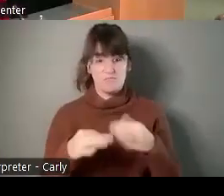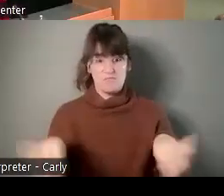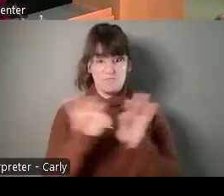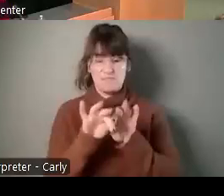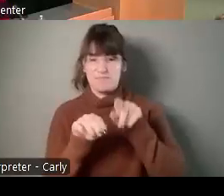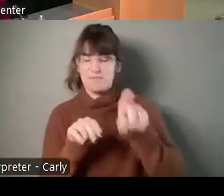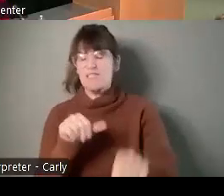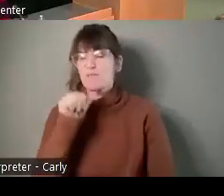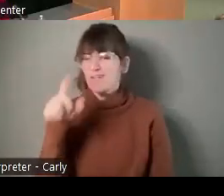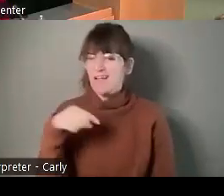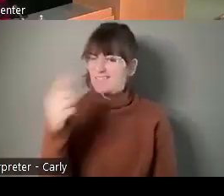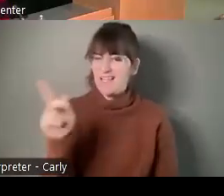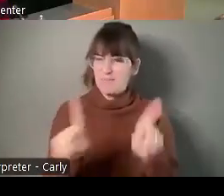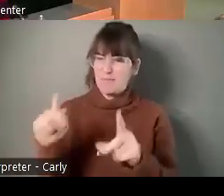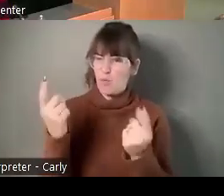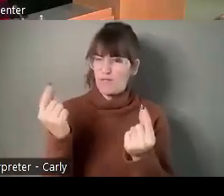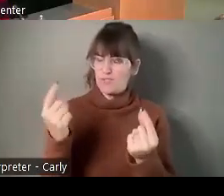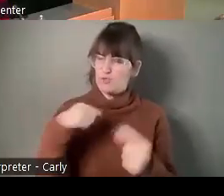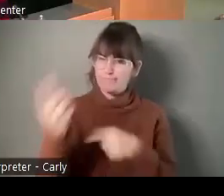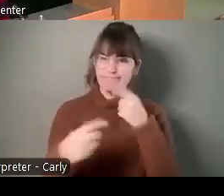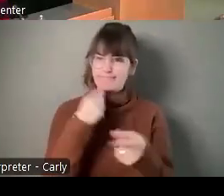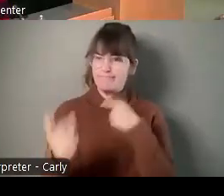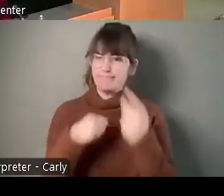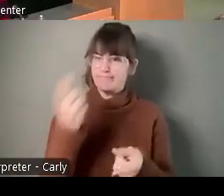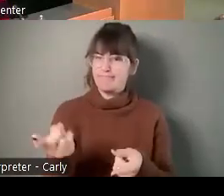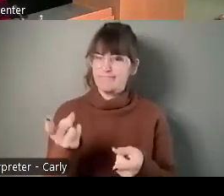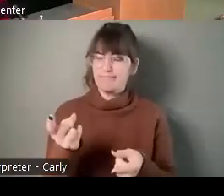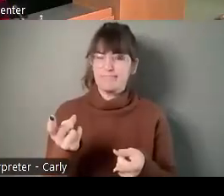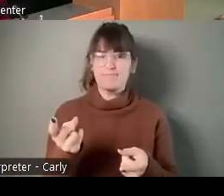people what to do, right? We're not sending here's the brighter days information. That's